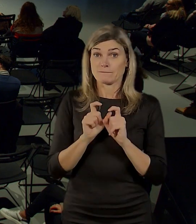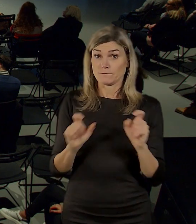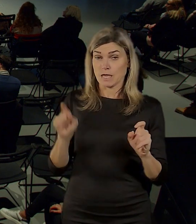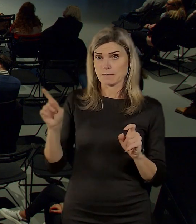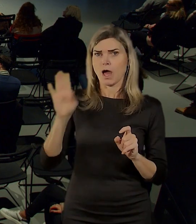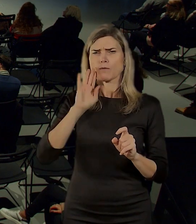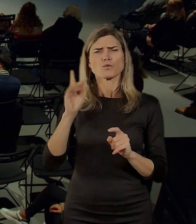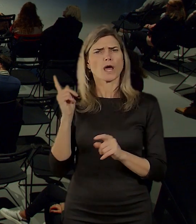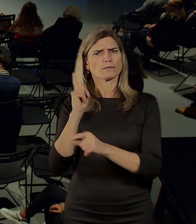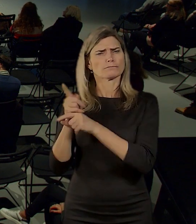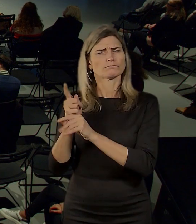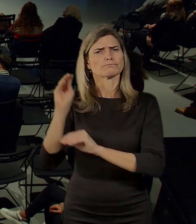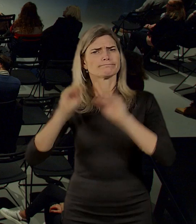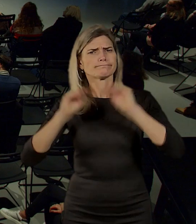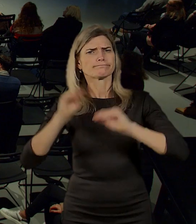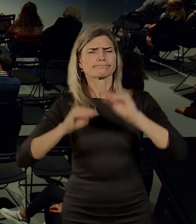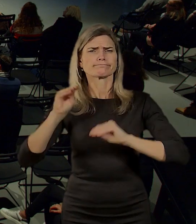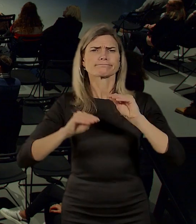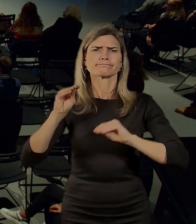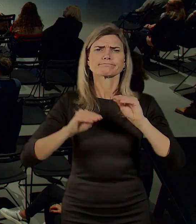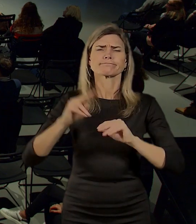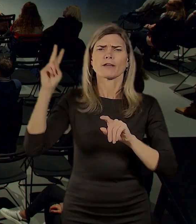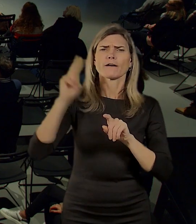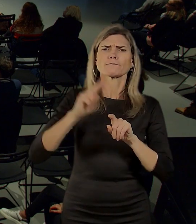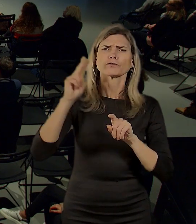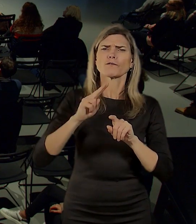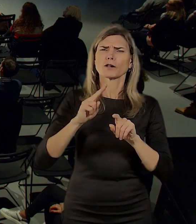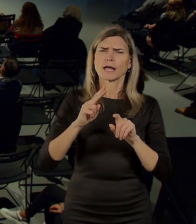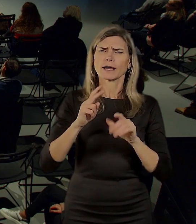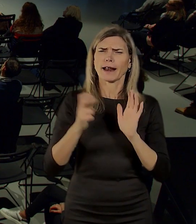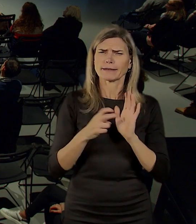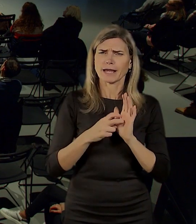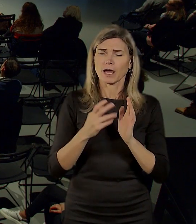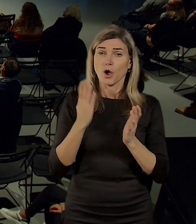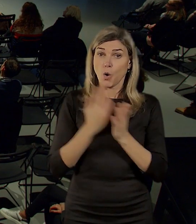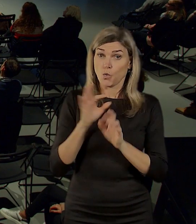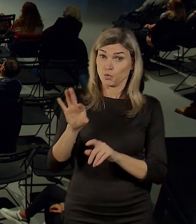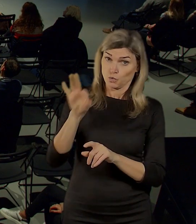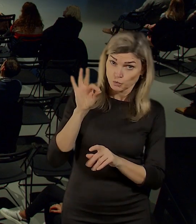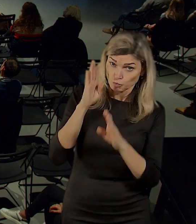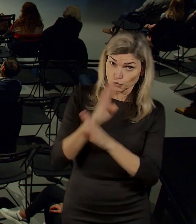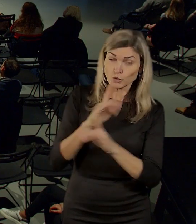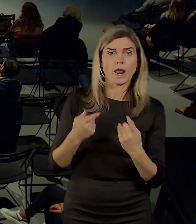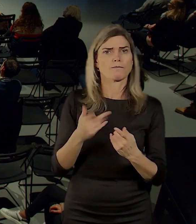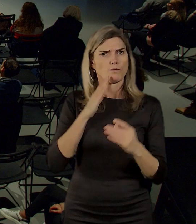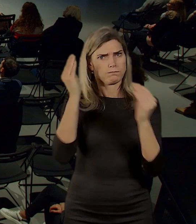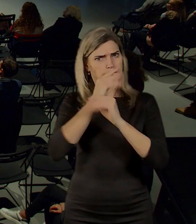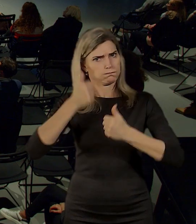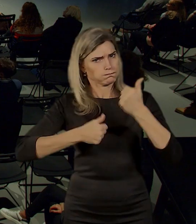We have a competition for everything, so you can apply. Thank you. -Thank you. There is another question.